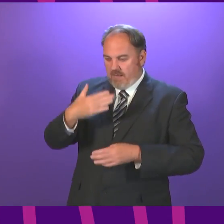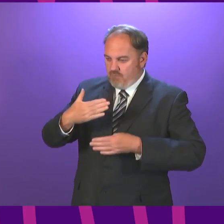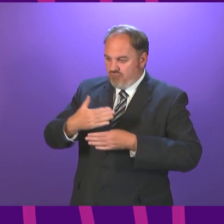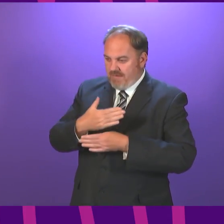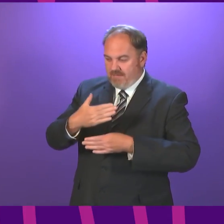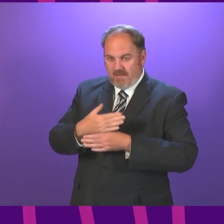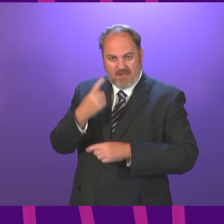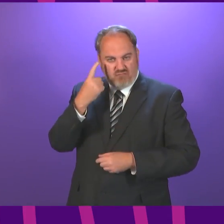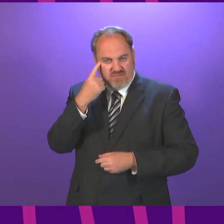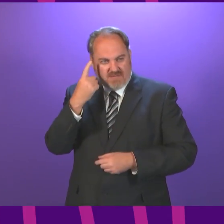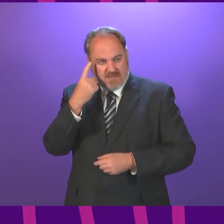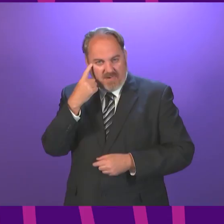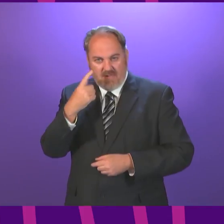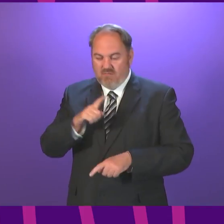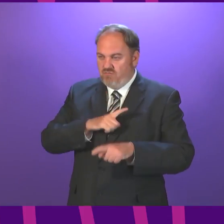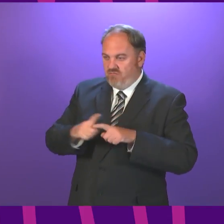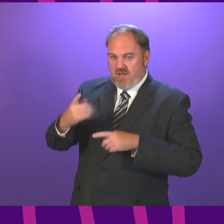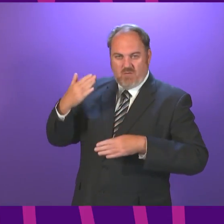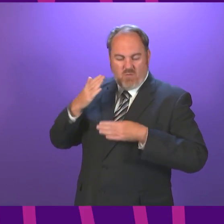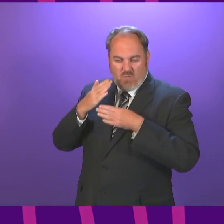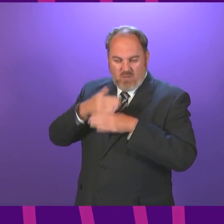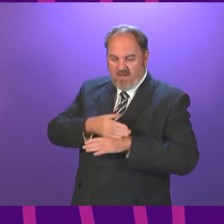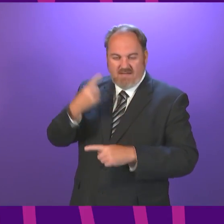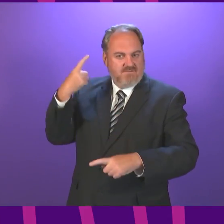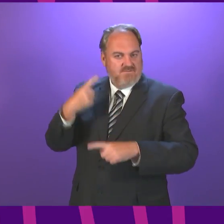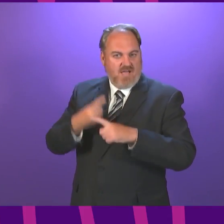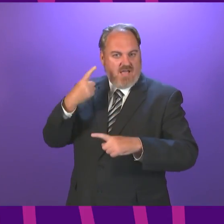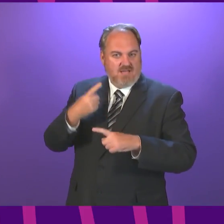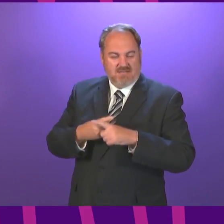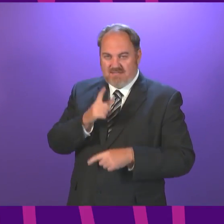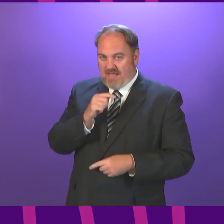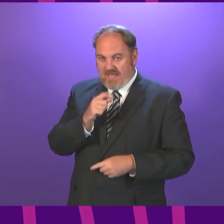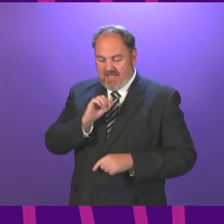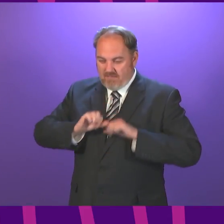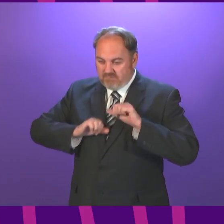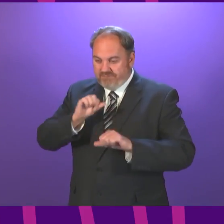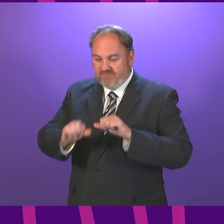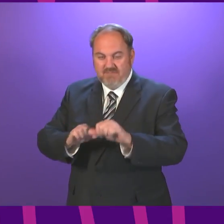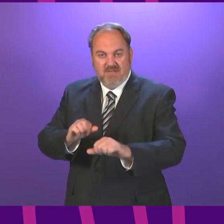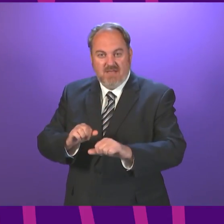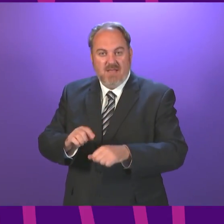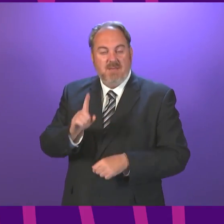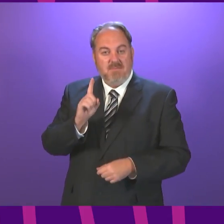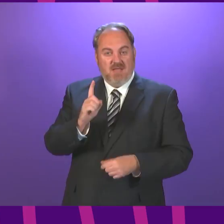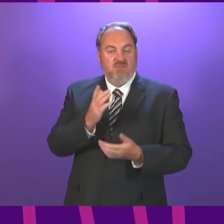as fast as I can with the powers and resources that are at my disposal. In addition, I continue